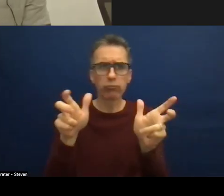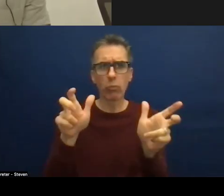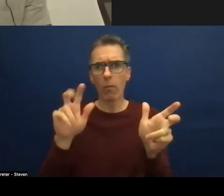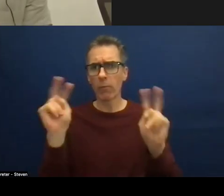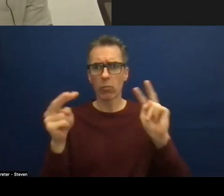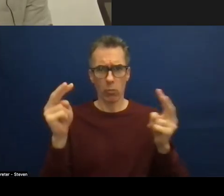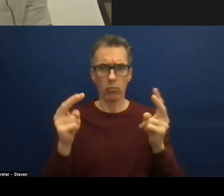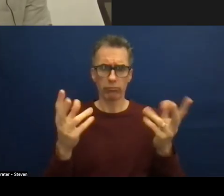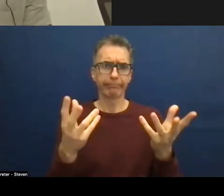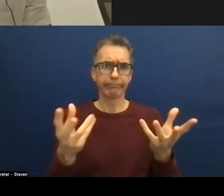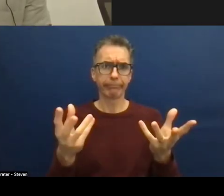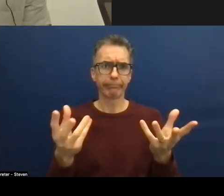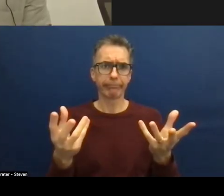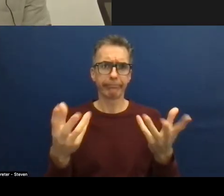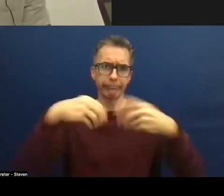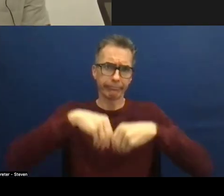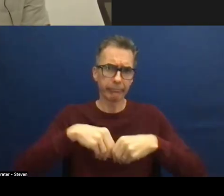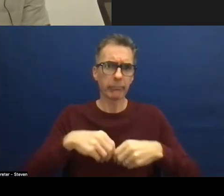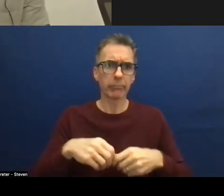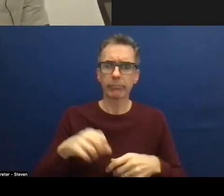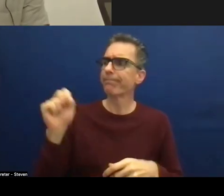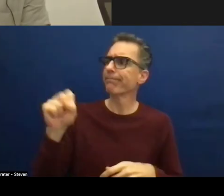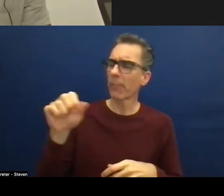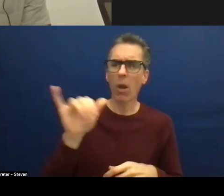Yeah, and I just back to the bio fund, I mean, I just think that's critical.